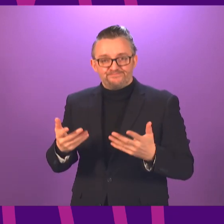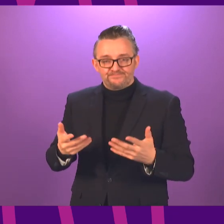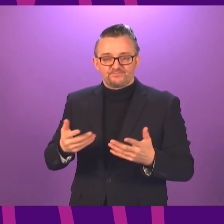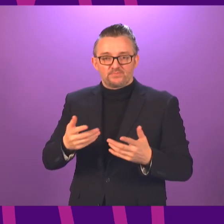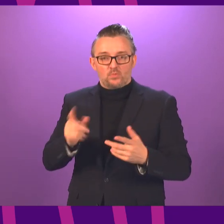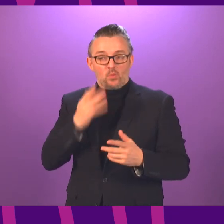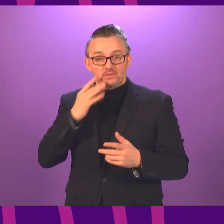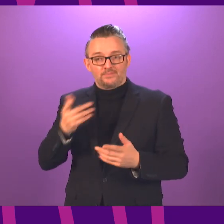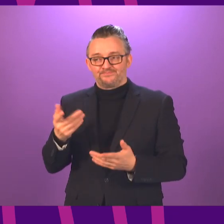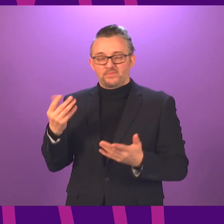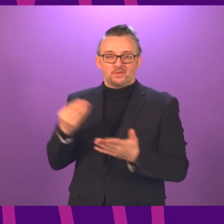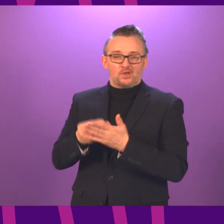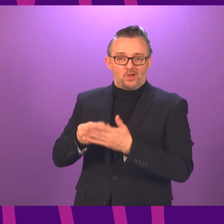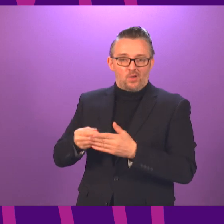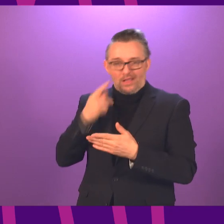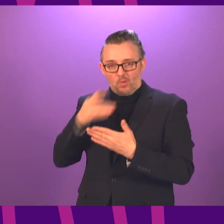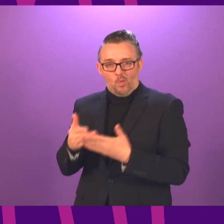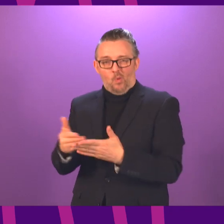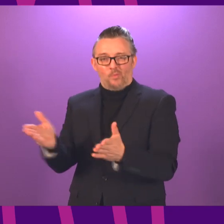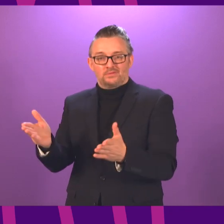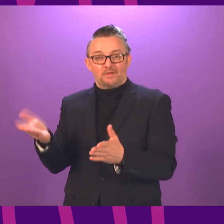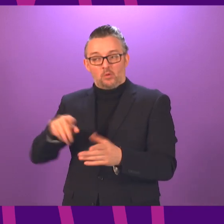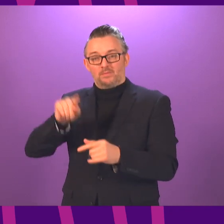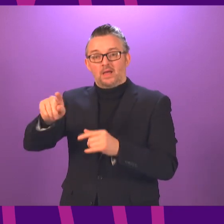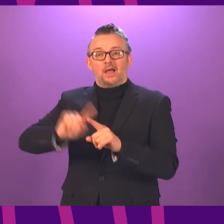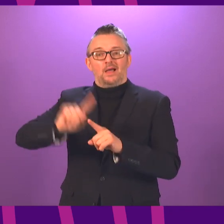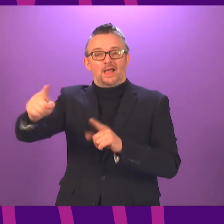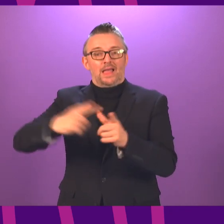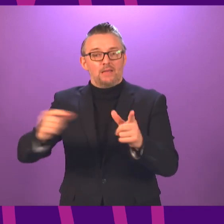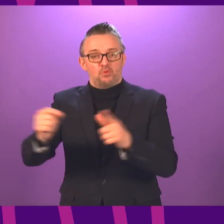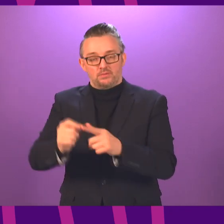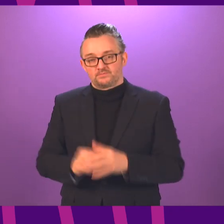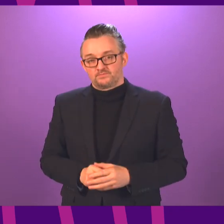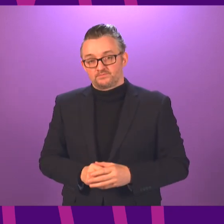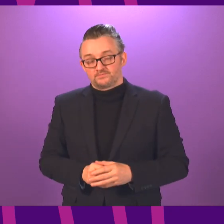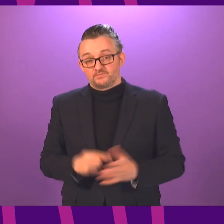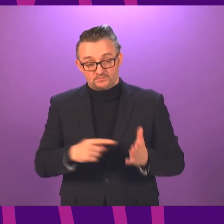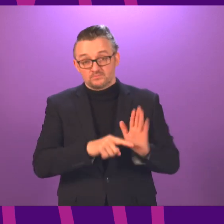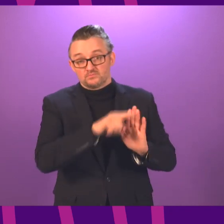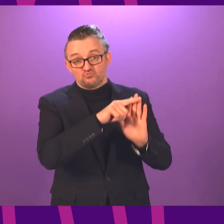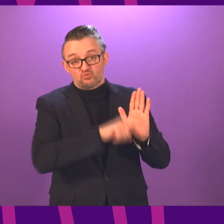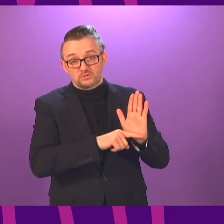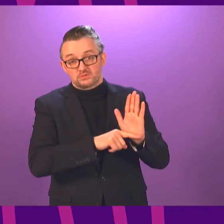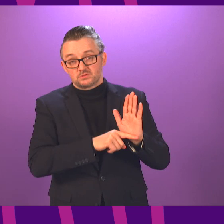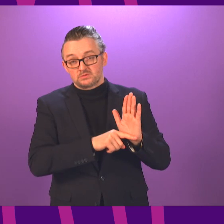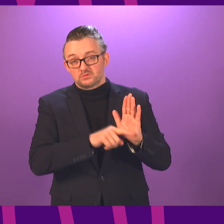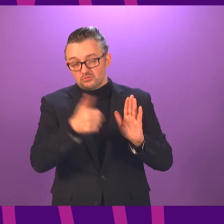of our economy, from late April. In considering the framework, it is helpful to bear this point in mind. At the moment,